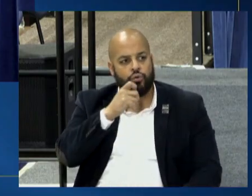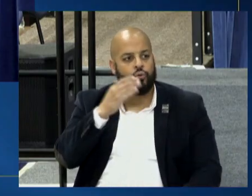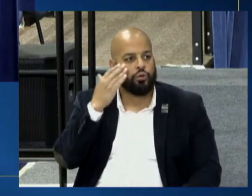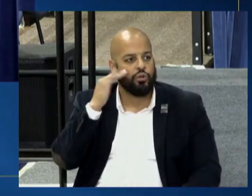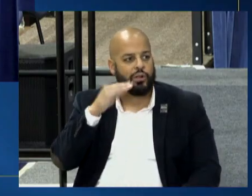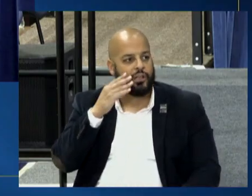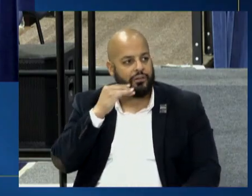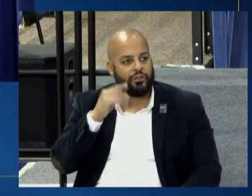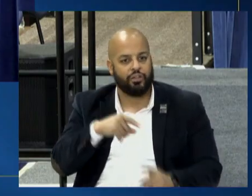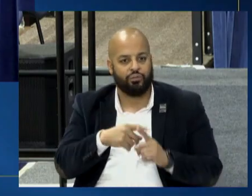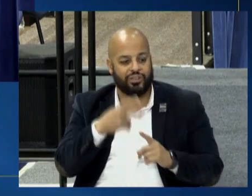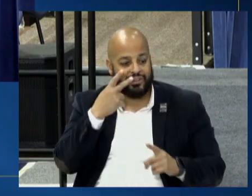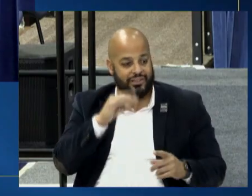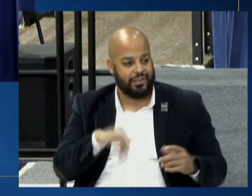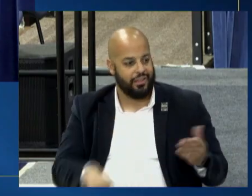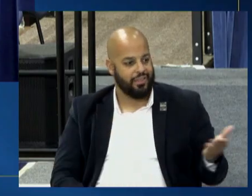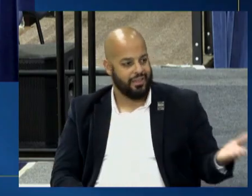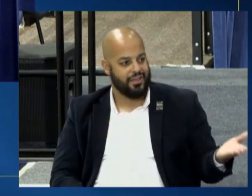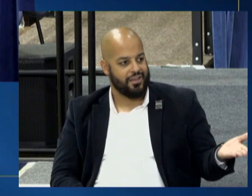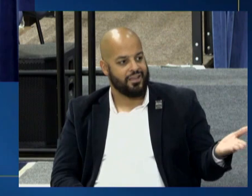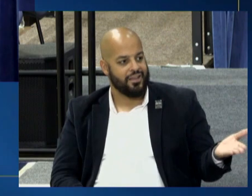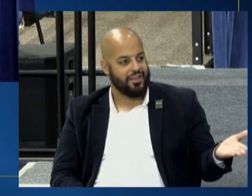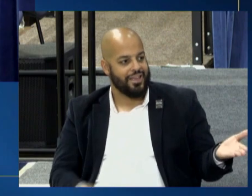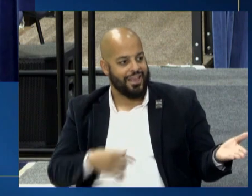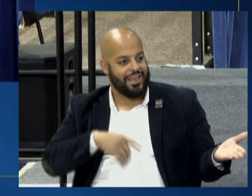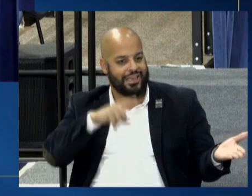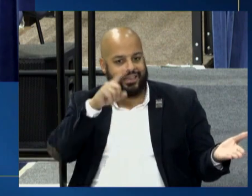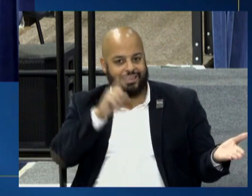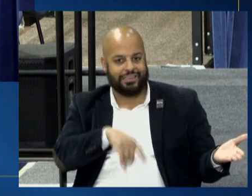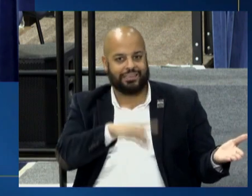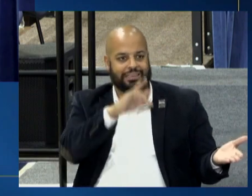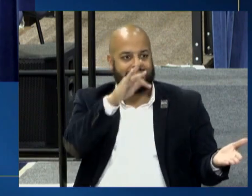that thing over there and you're just like, "I can't get to that thing because it's cost